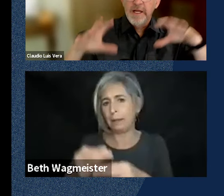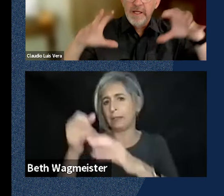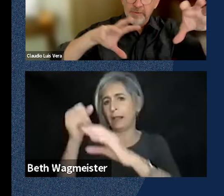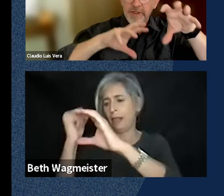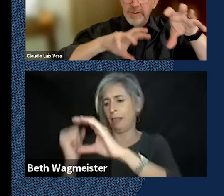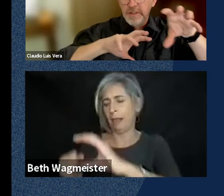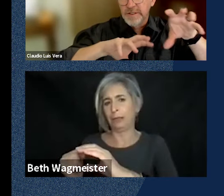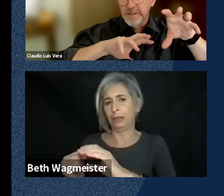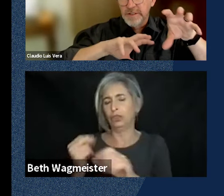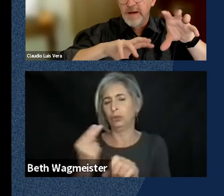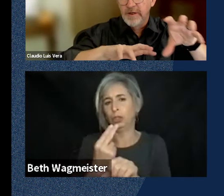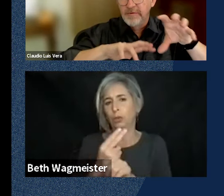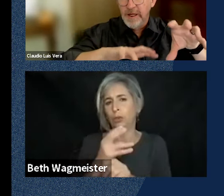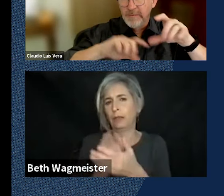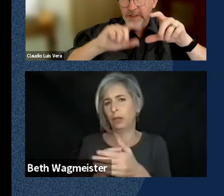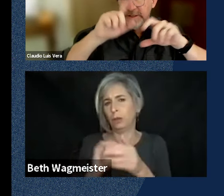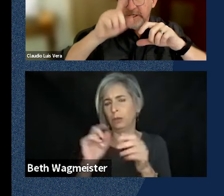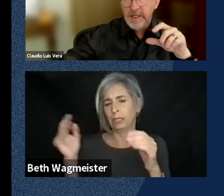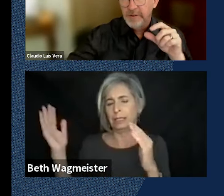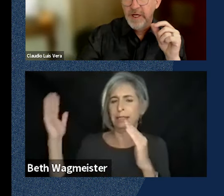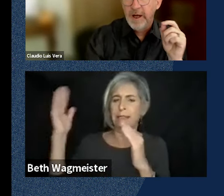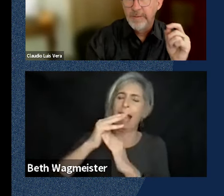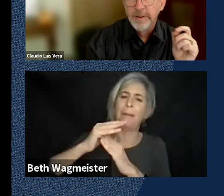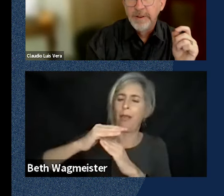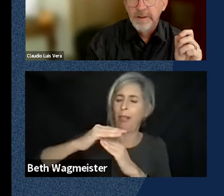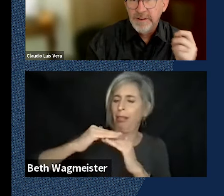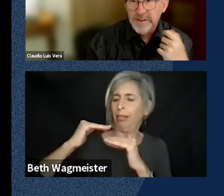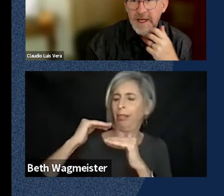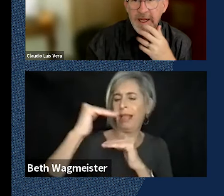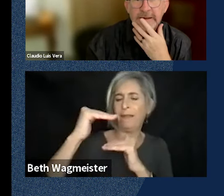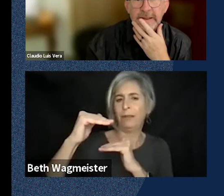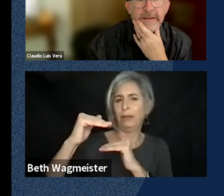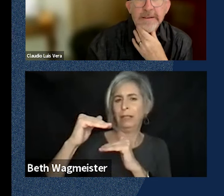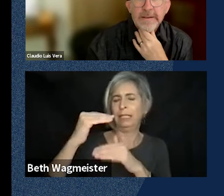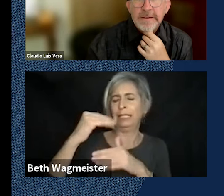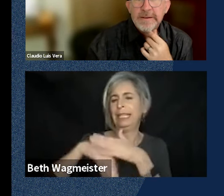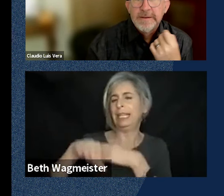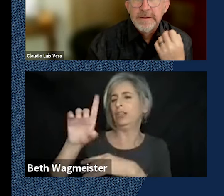And you'd be using those as top level elements in your DOM in your stack.